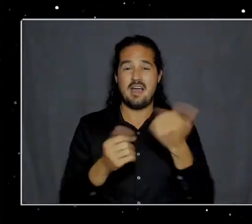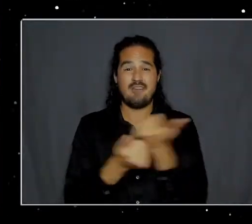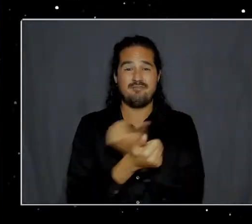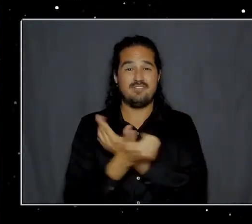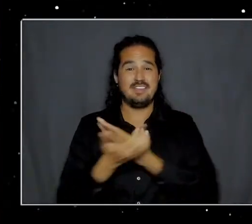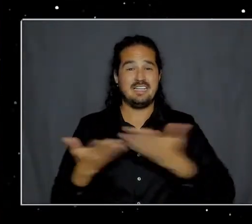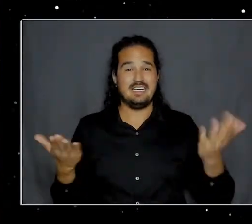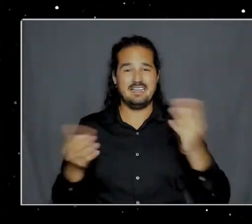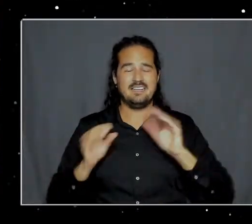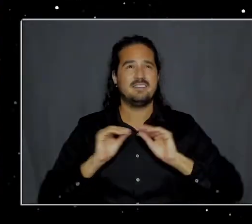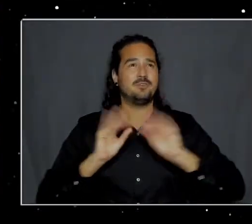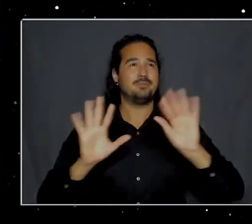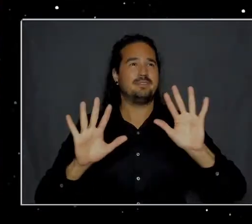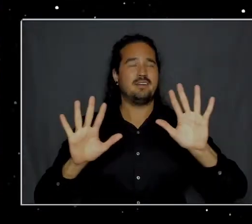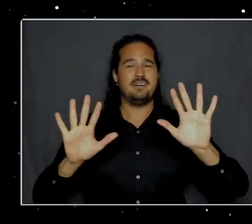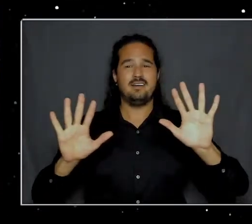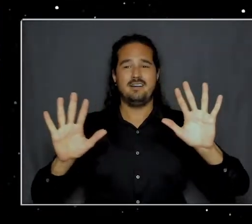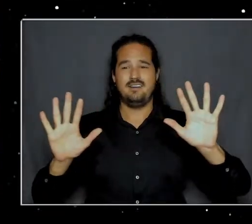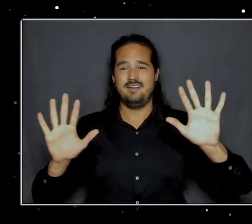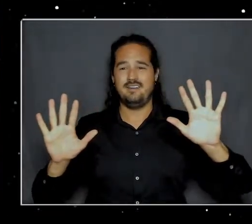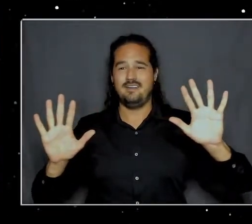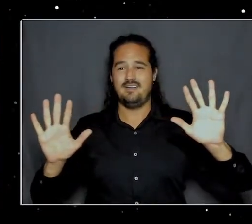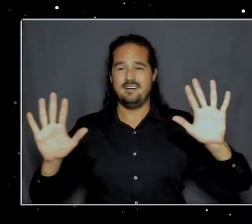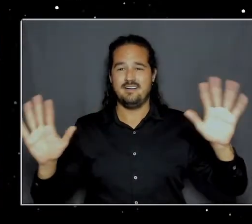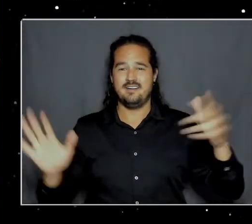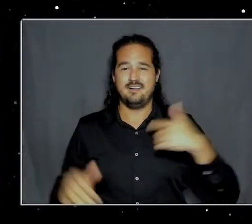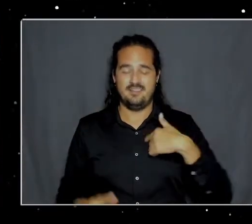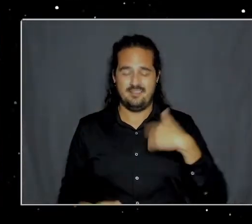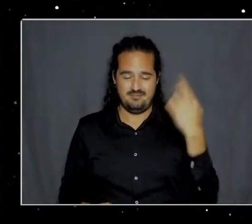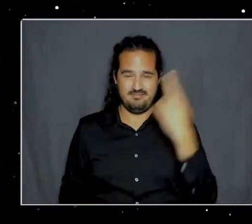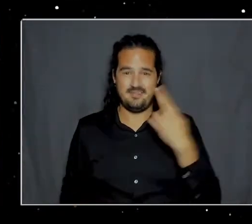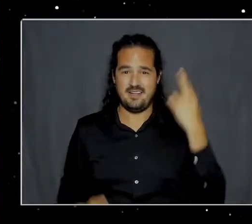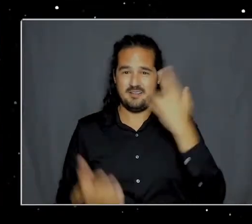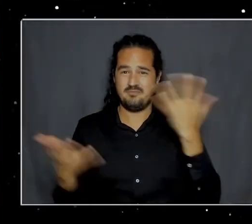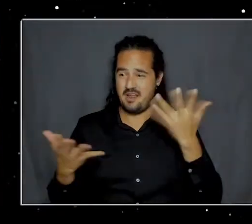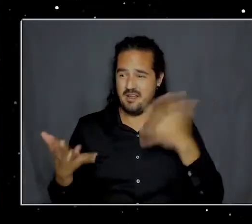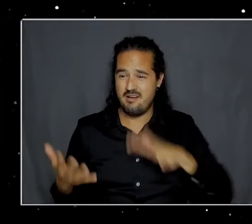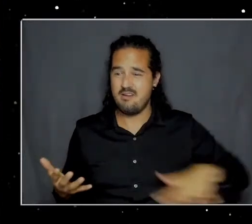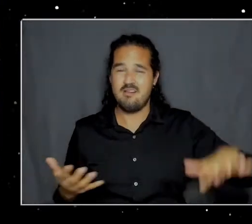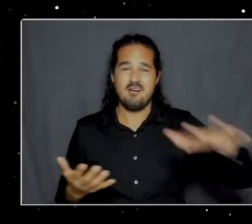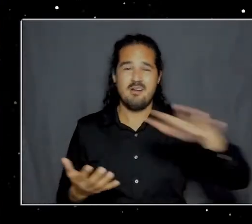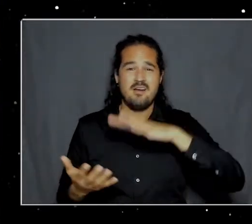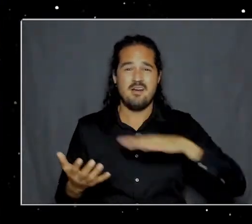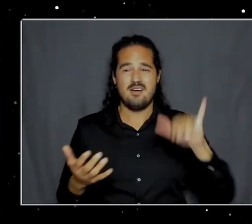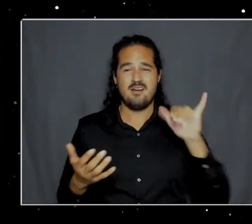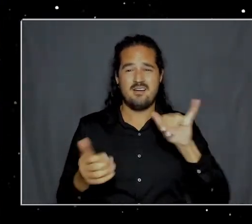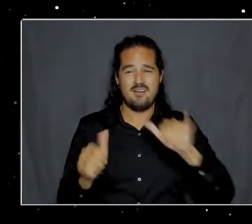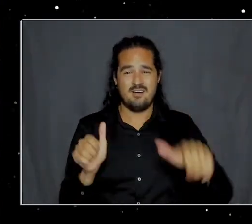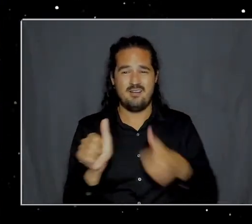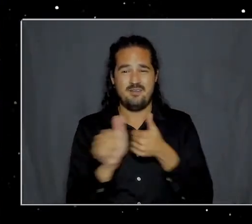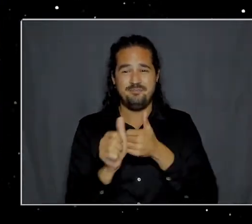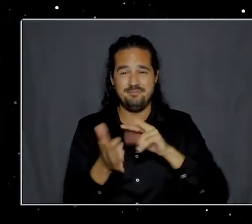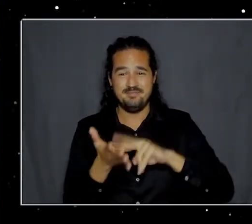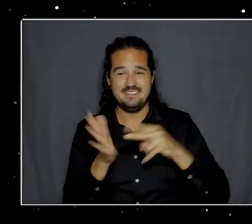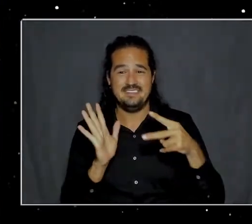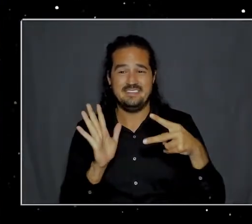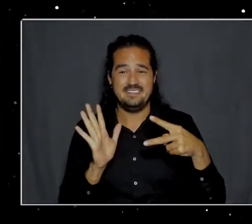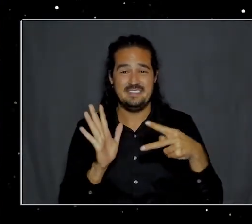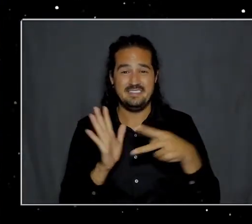EVERYTHING'S ILLUMINATED I FOUND OUT WHAT IT'S ALL ABOUT